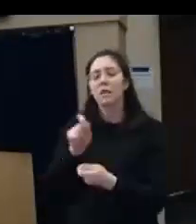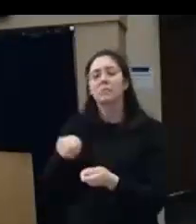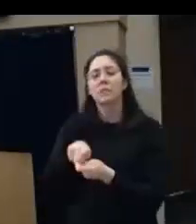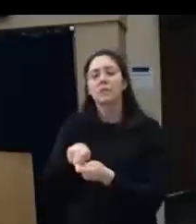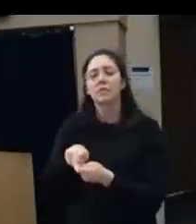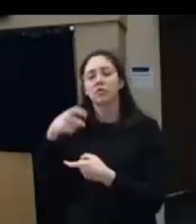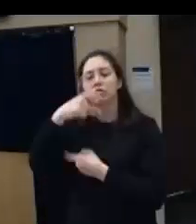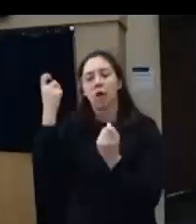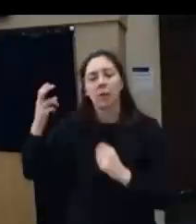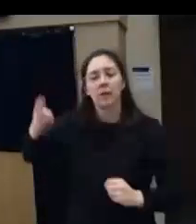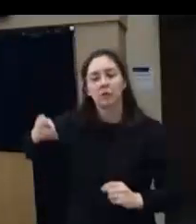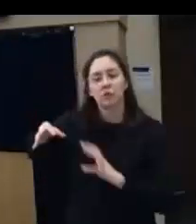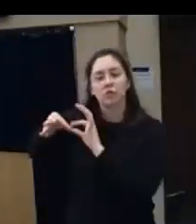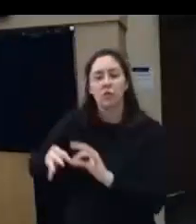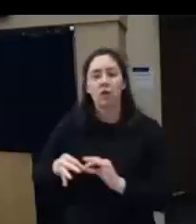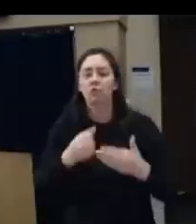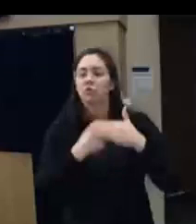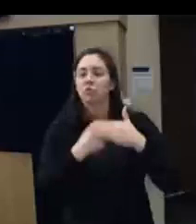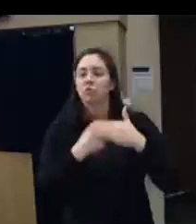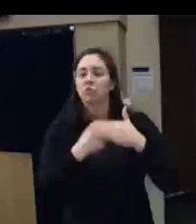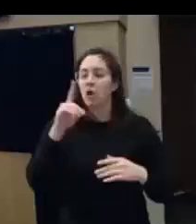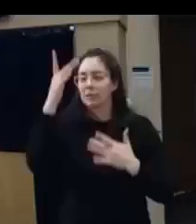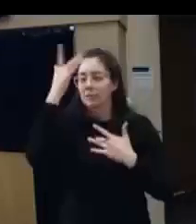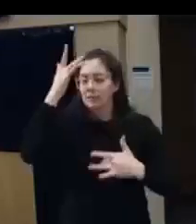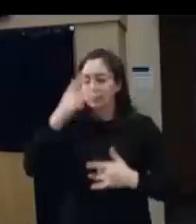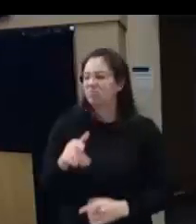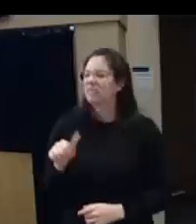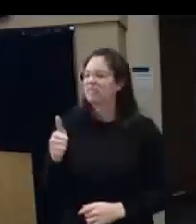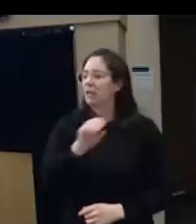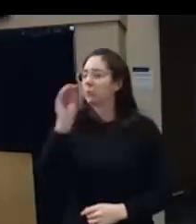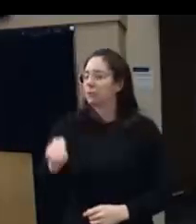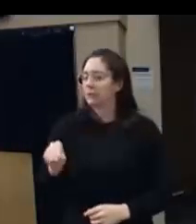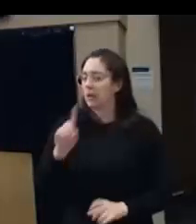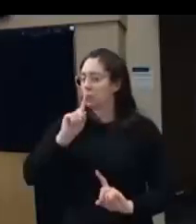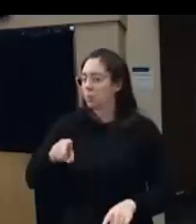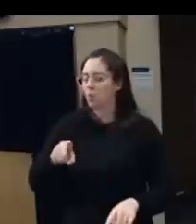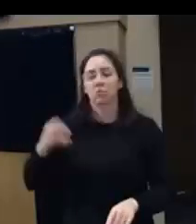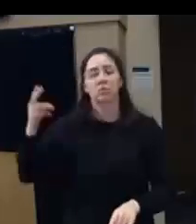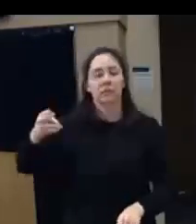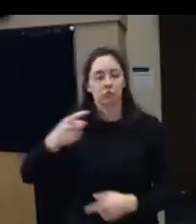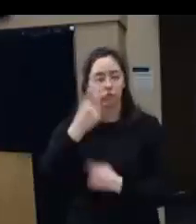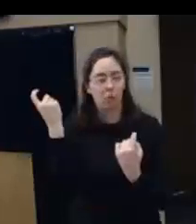trauma history related to conal heart disease and about 10% reported um history of trauma and then